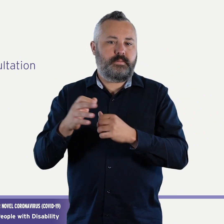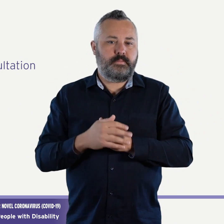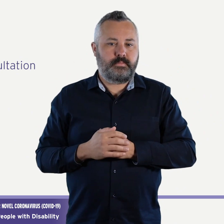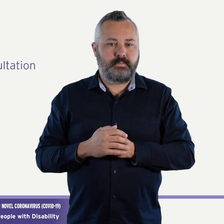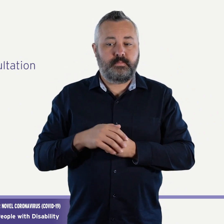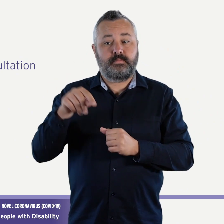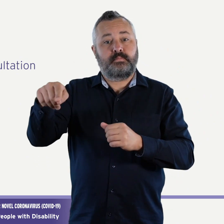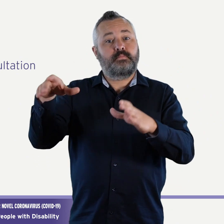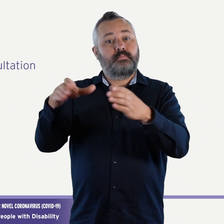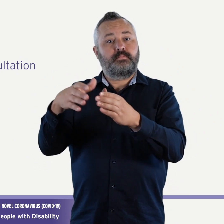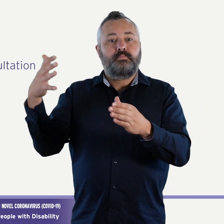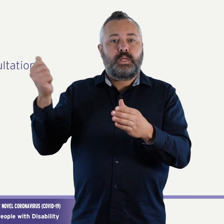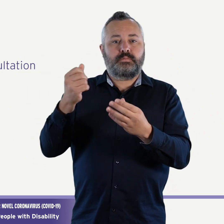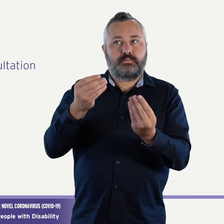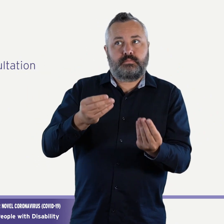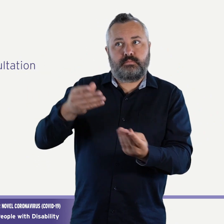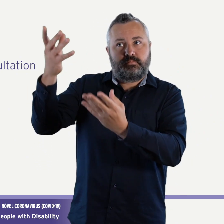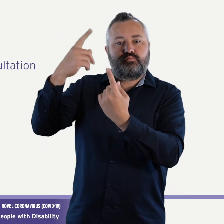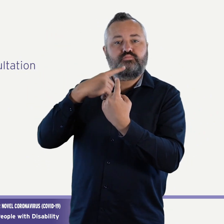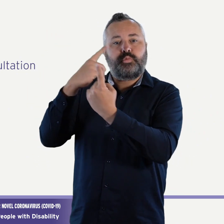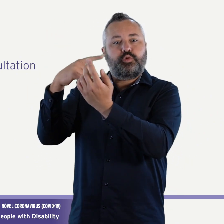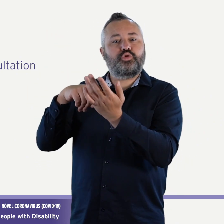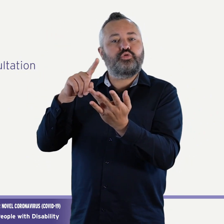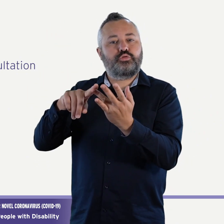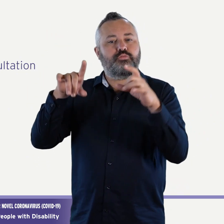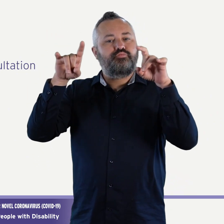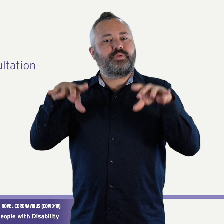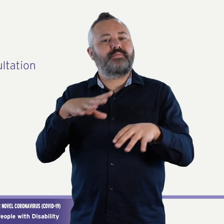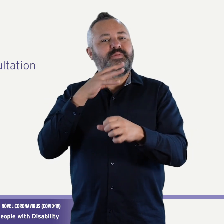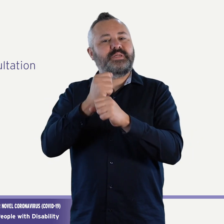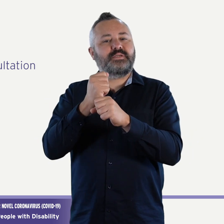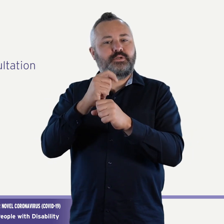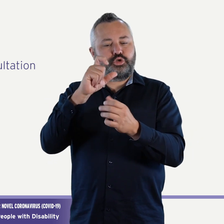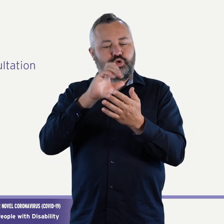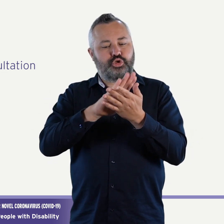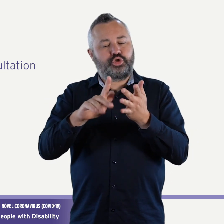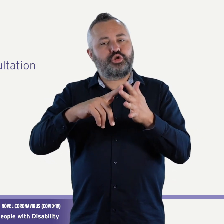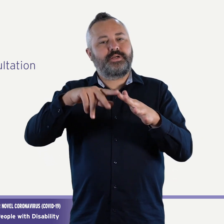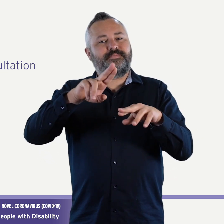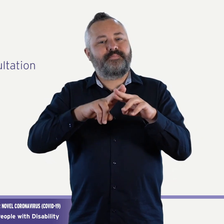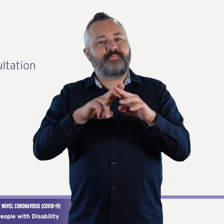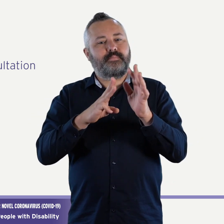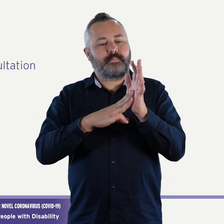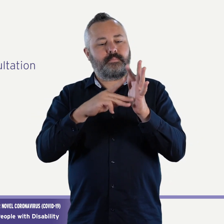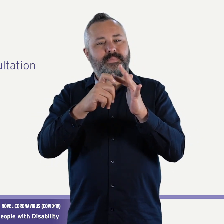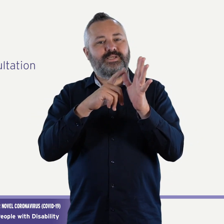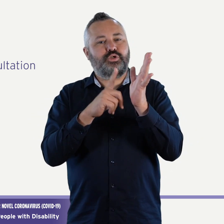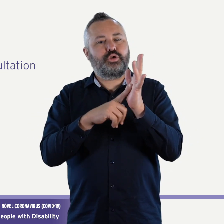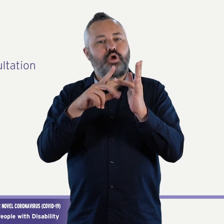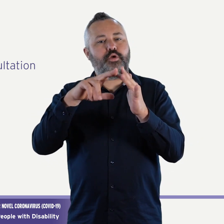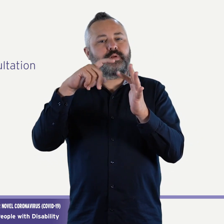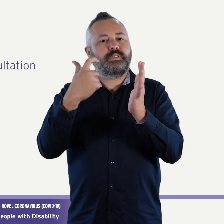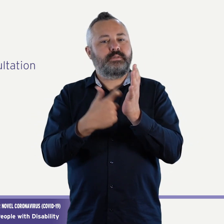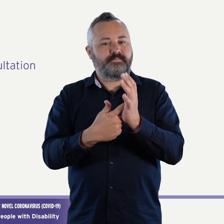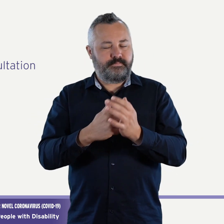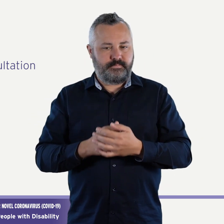Those groups must provide the reports to the Australian Government officials & the Chief Medical Officers.